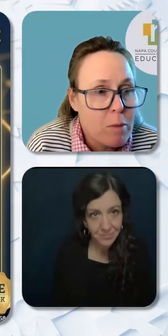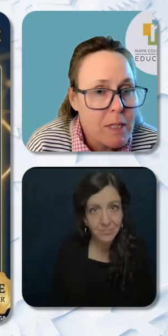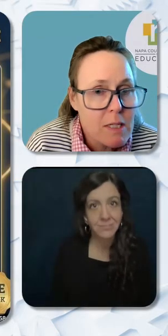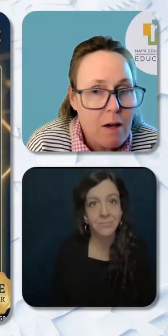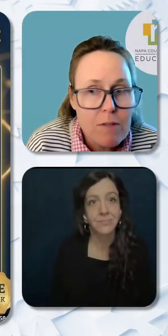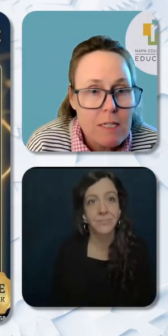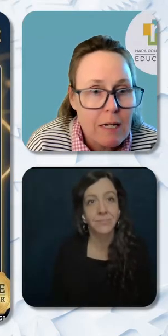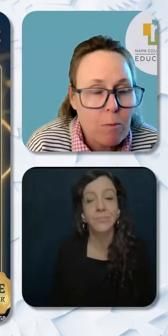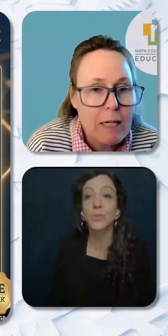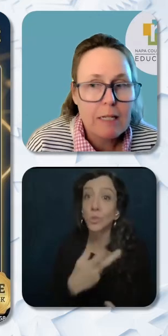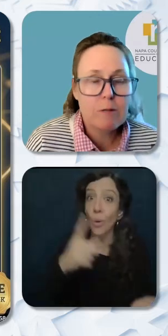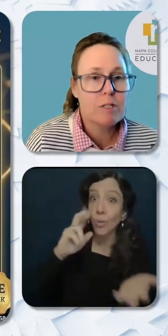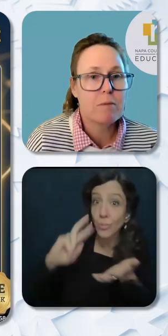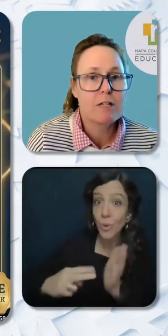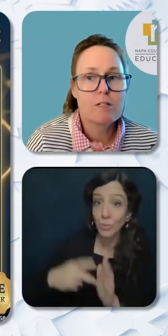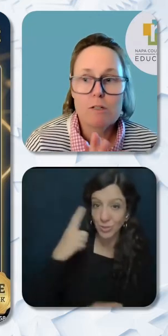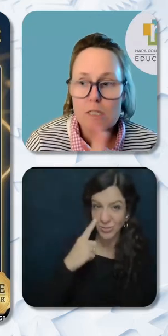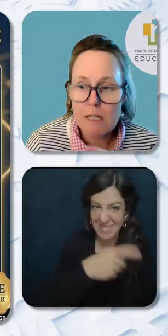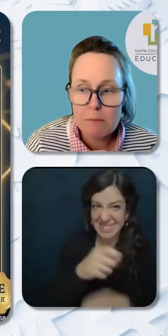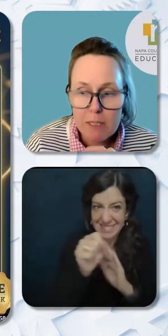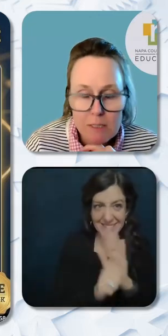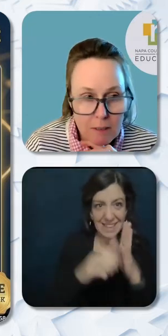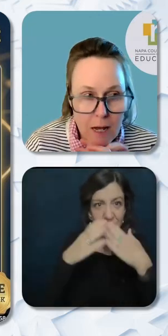So the purpose of the statewide language milestones assessment